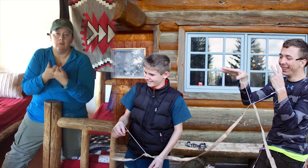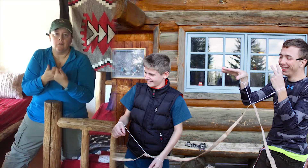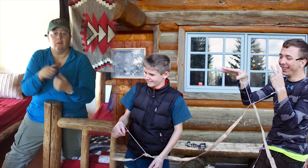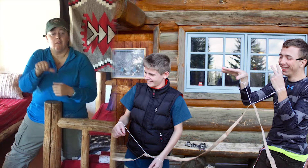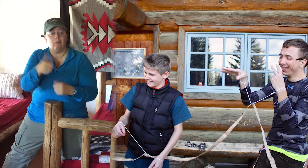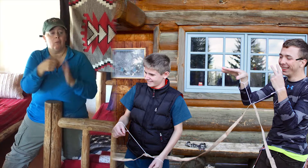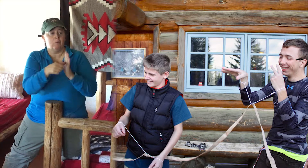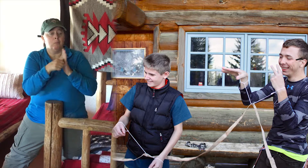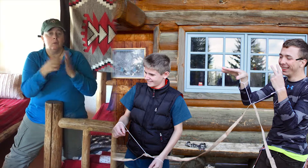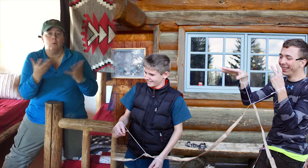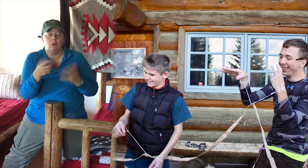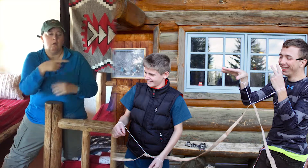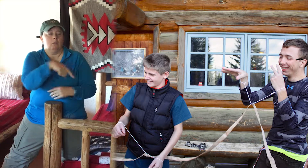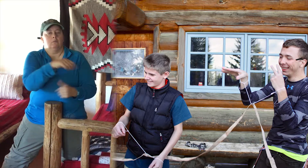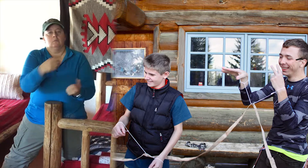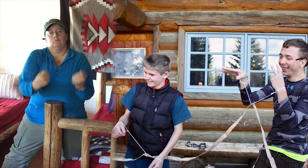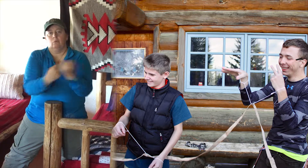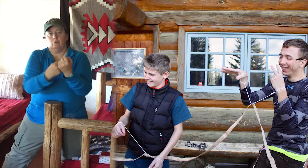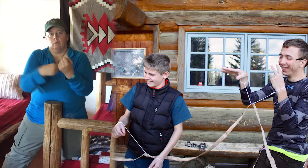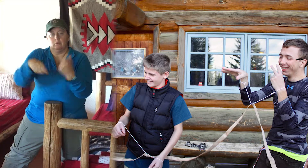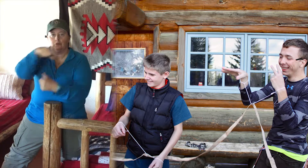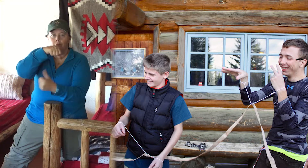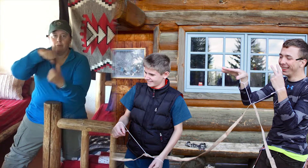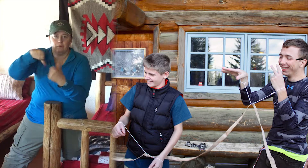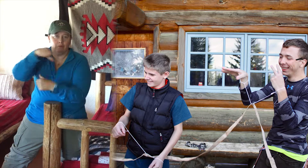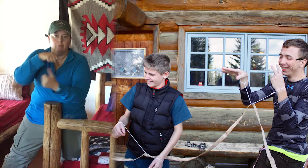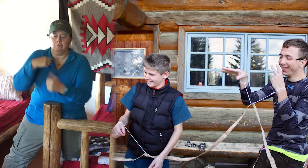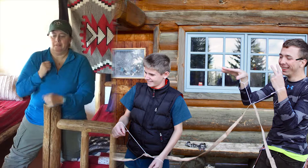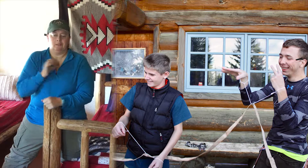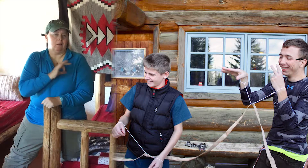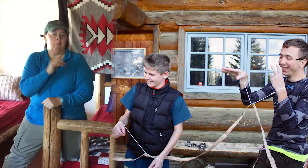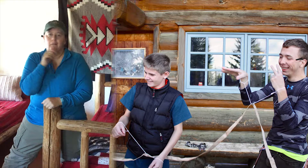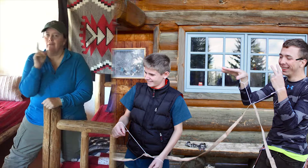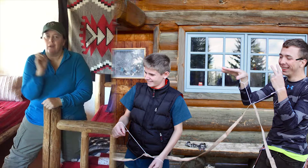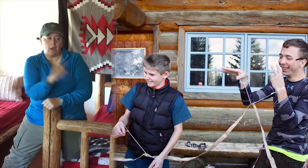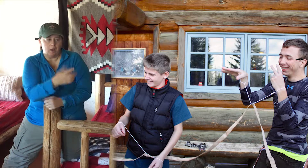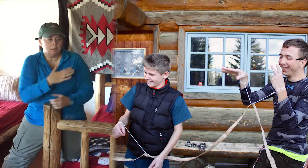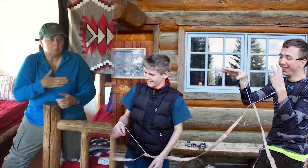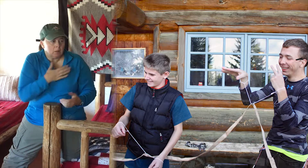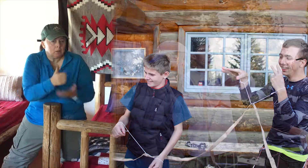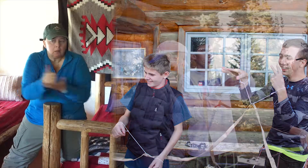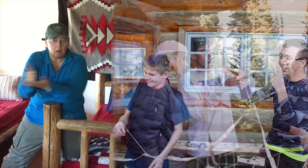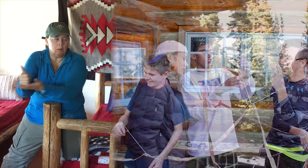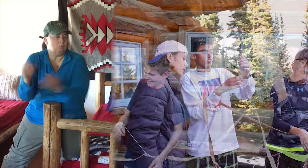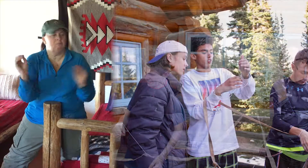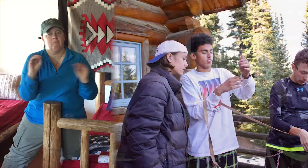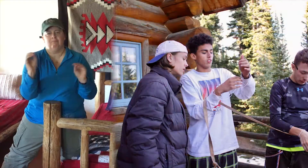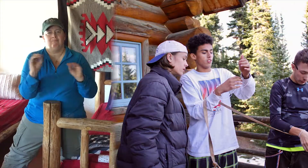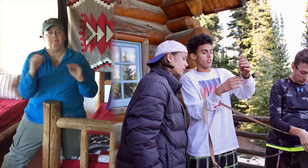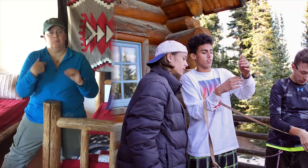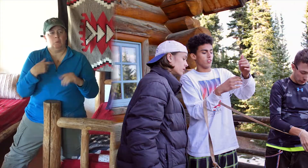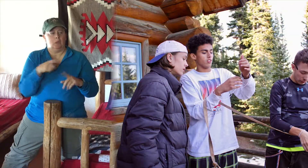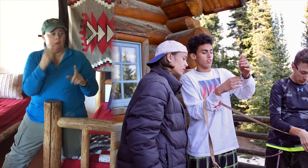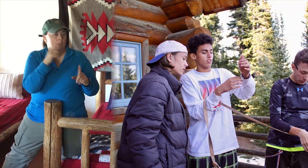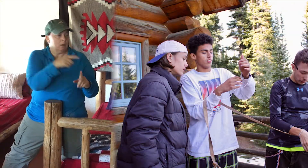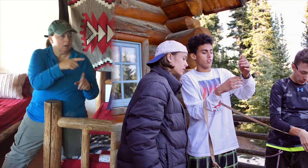The other thing that really impressed me was how much they supported each other. Staff didn't have to ask them to help each other. They just did it on their own.